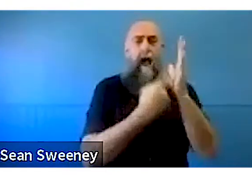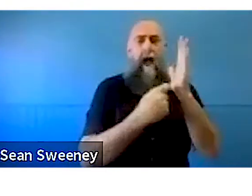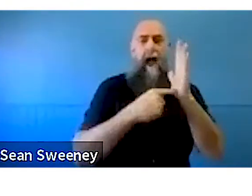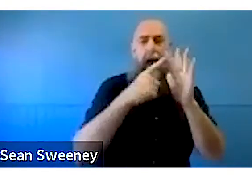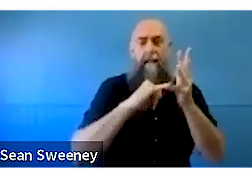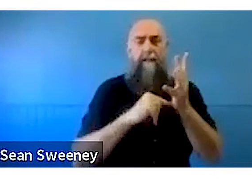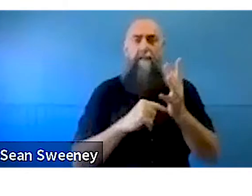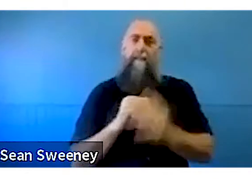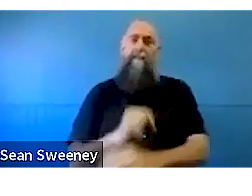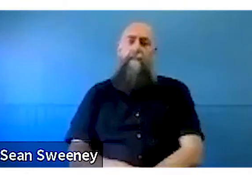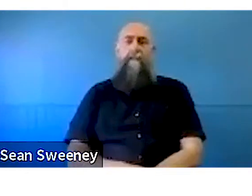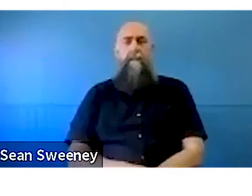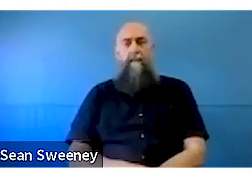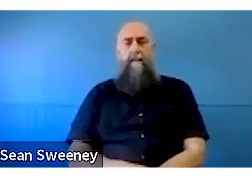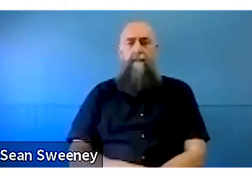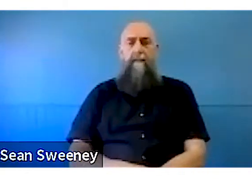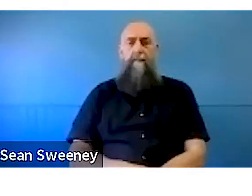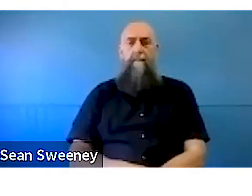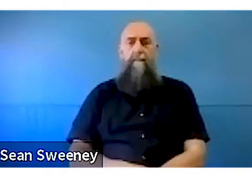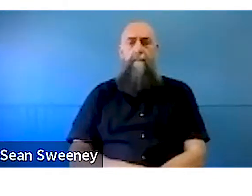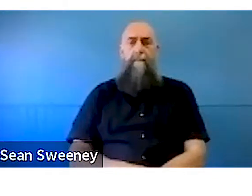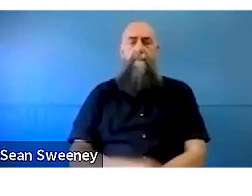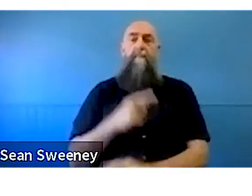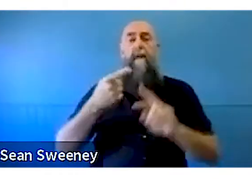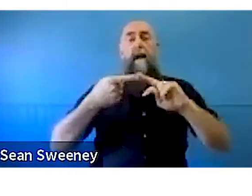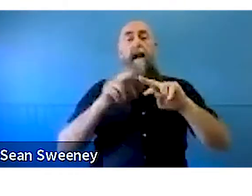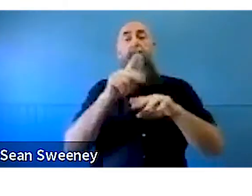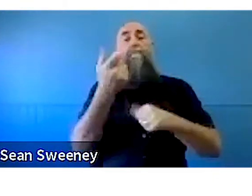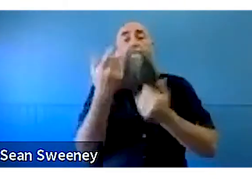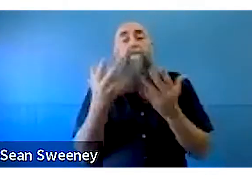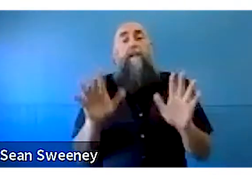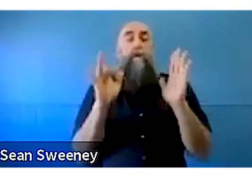If you have been to the Northern Territory, you will have seen the